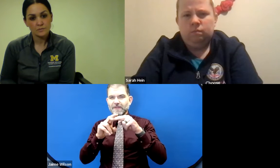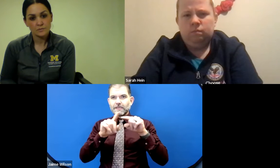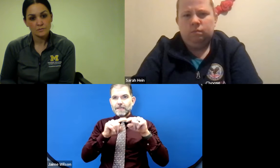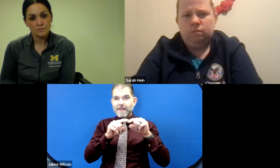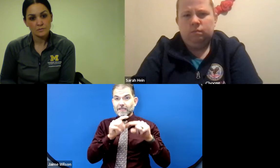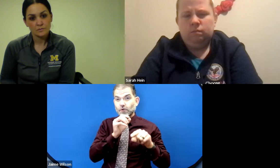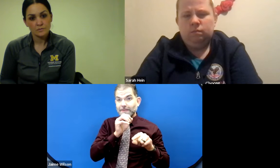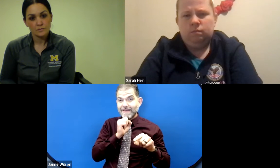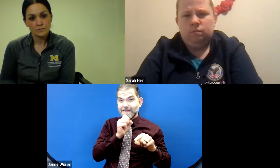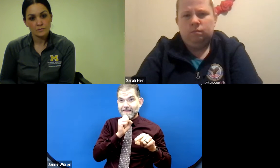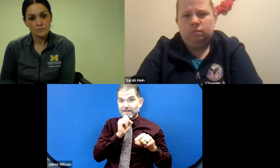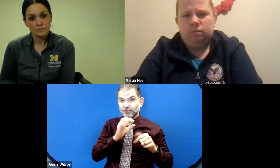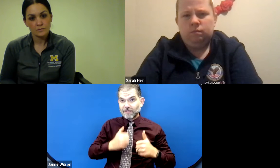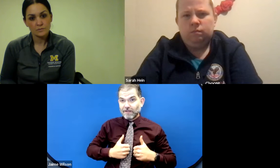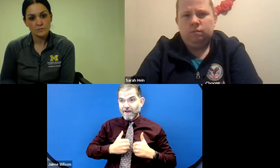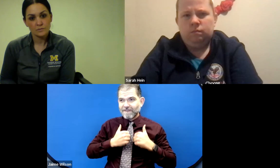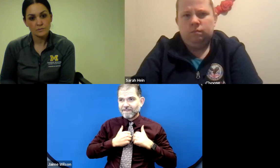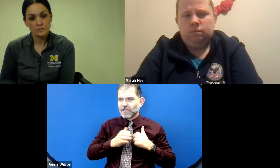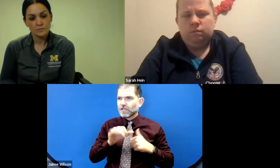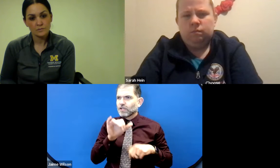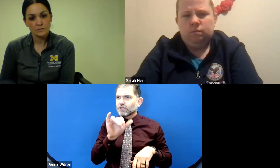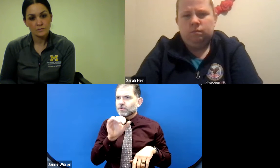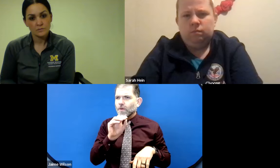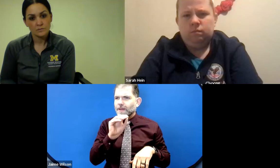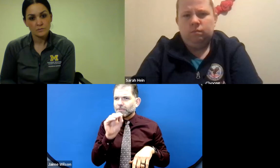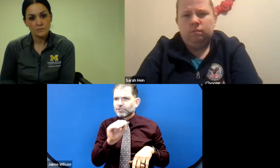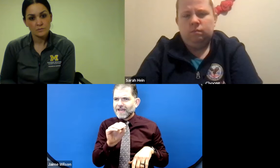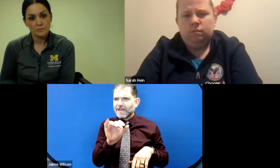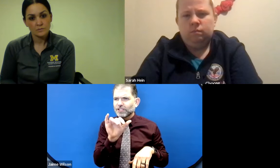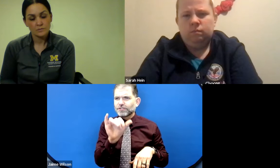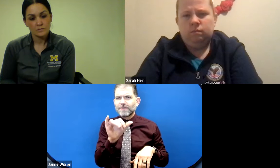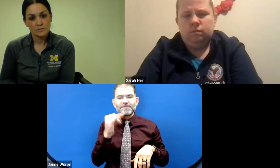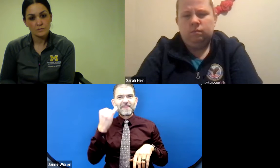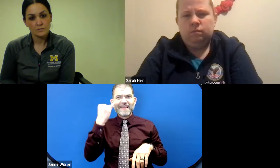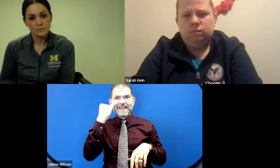ASL Interpreter: so the risk of getting Alzheimer's goes up ASL Interpreter: as age goes on. So I would say, like.